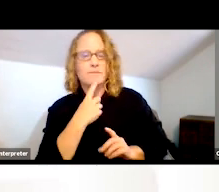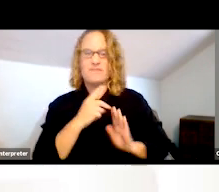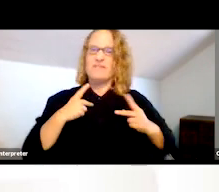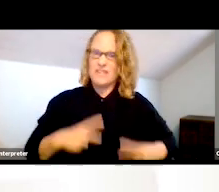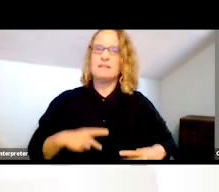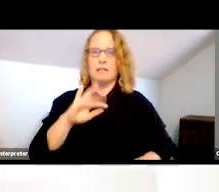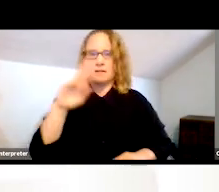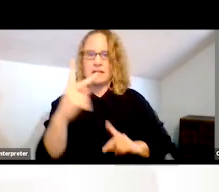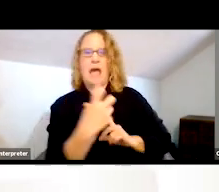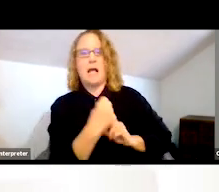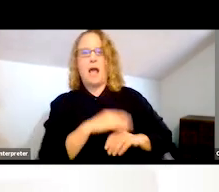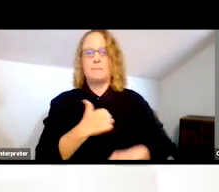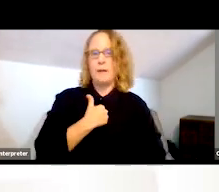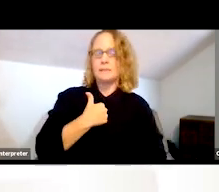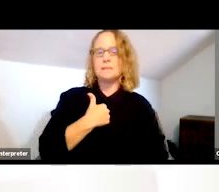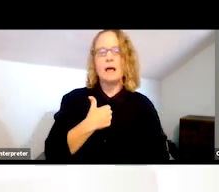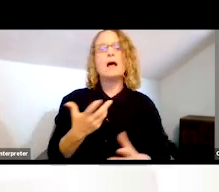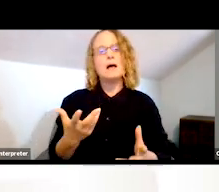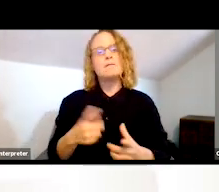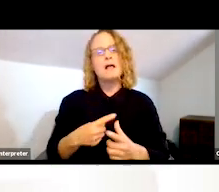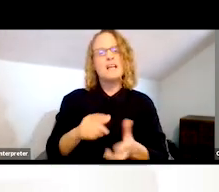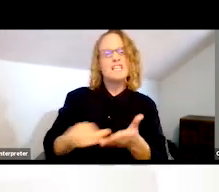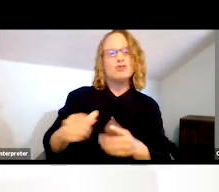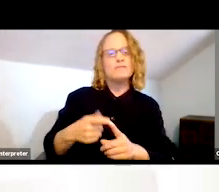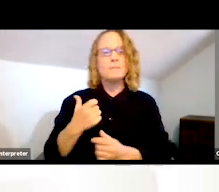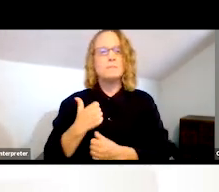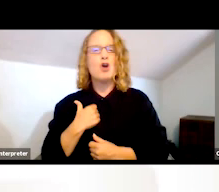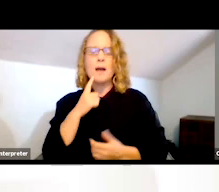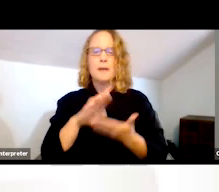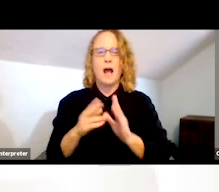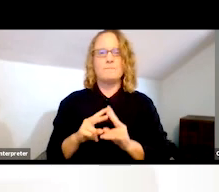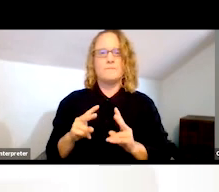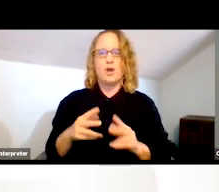and suffered a personal assault while I was in active duty.